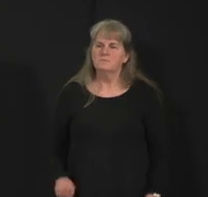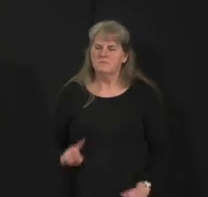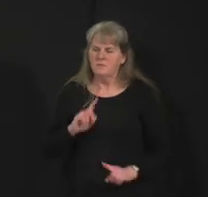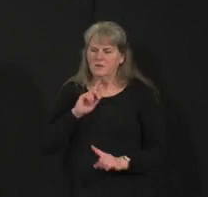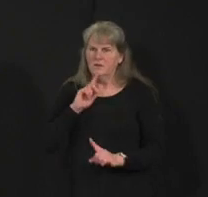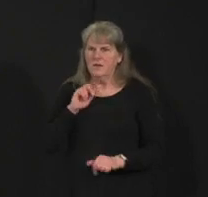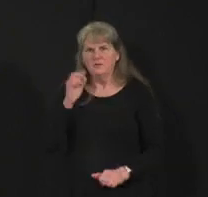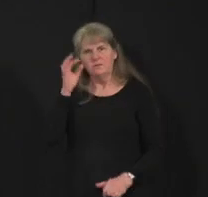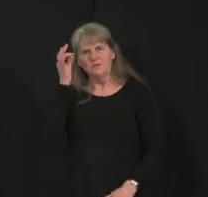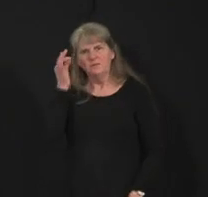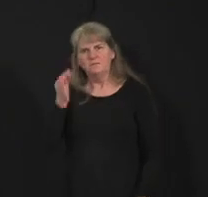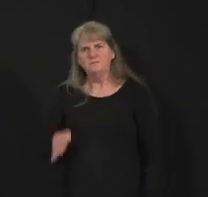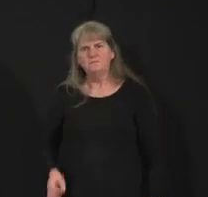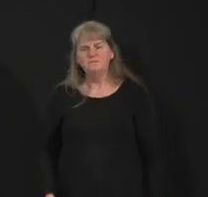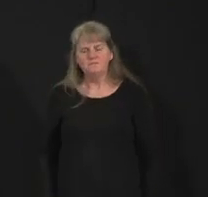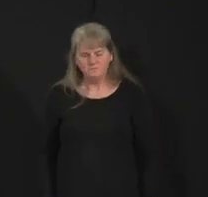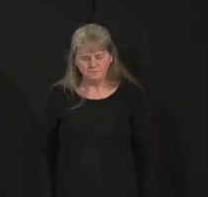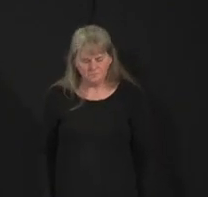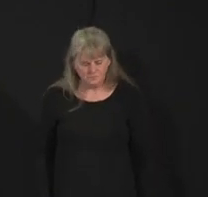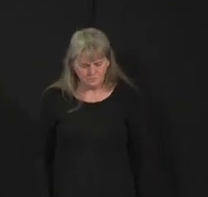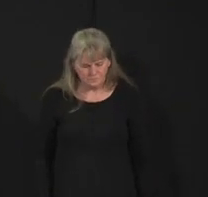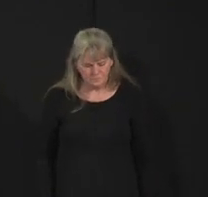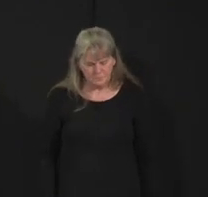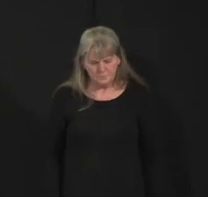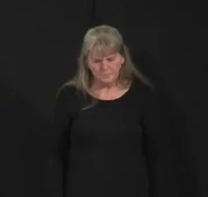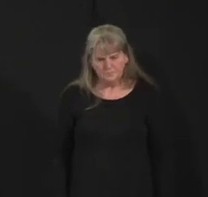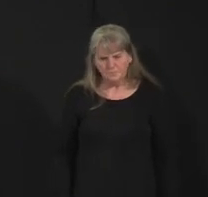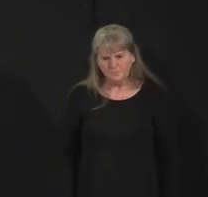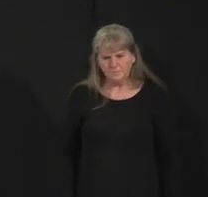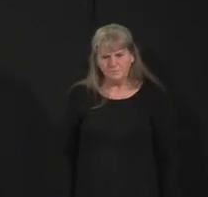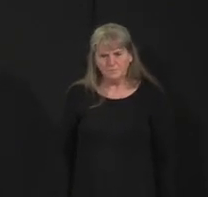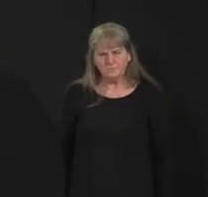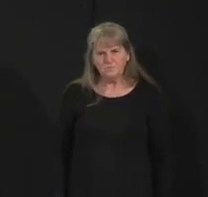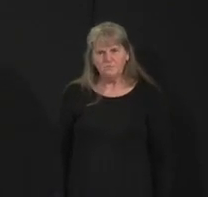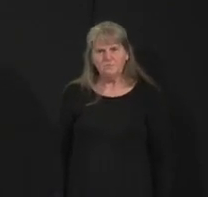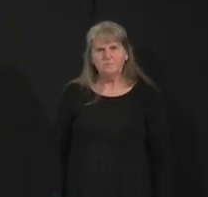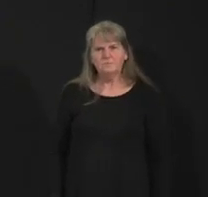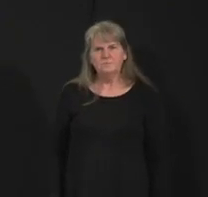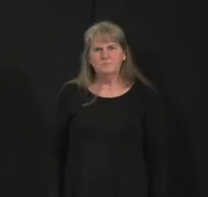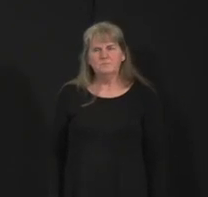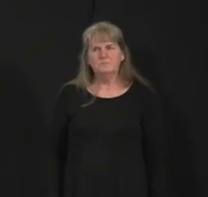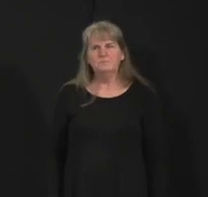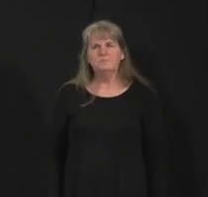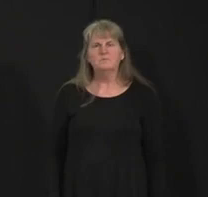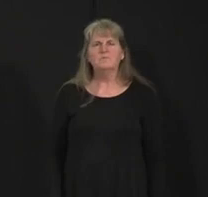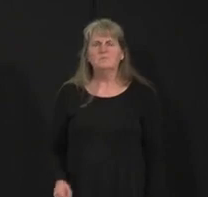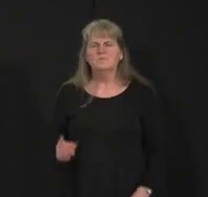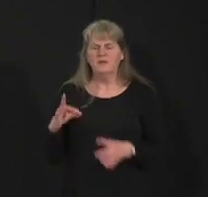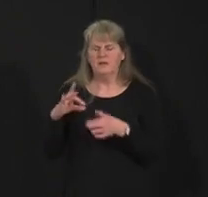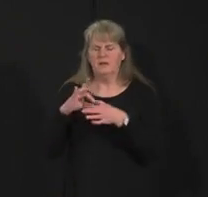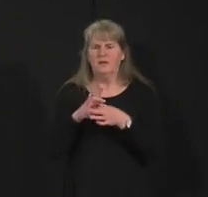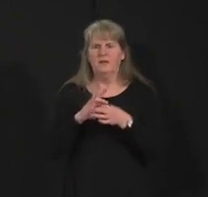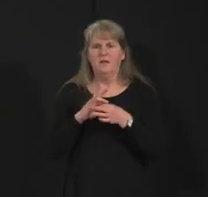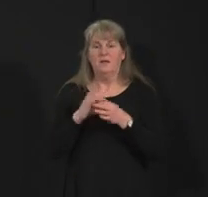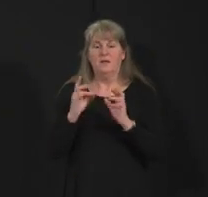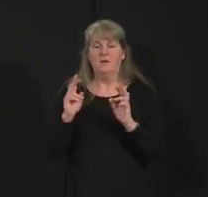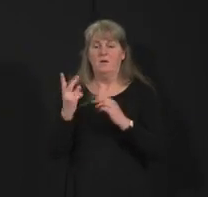[ Speaking French, no translation ] The question is about camping